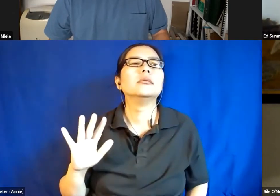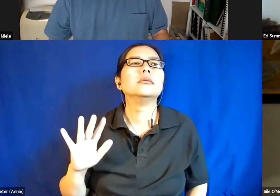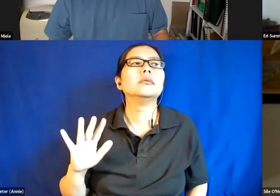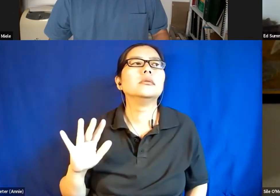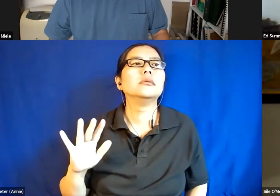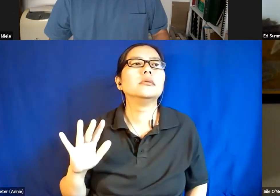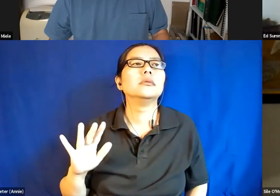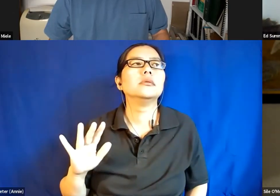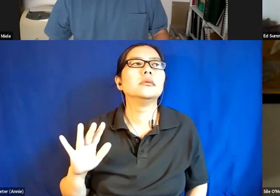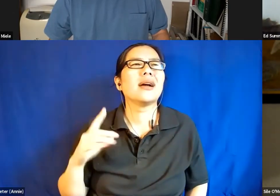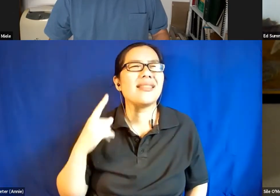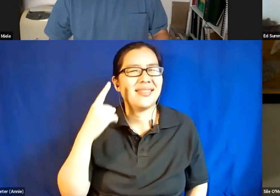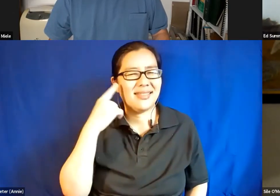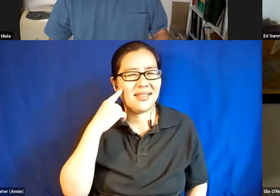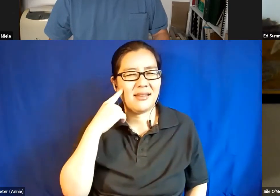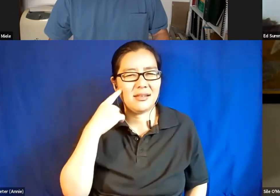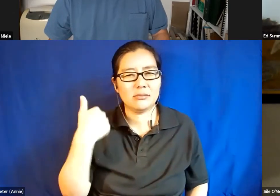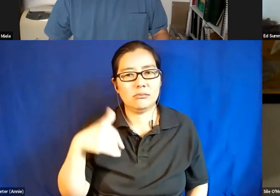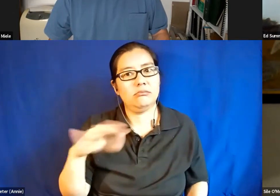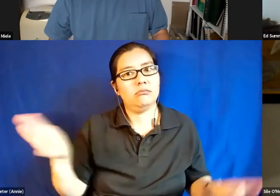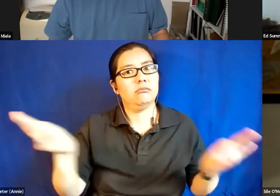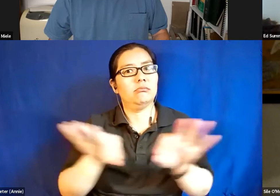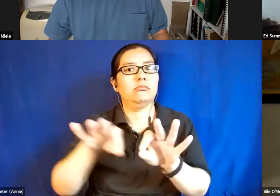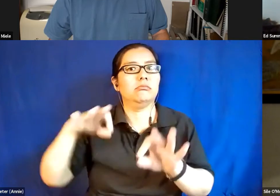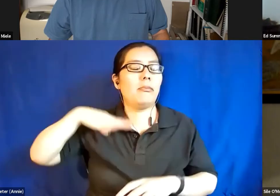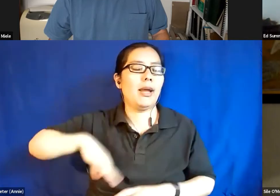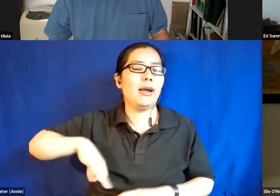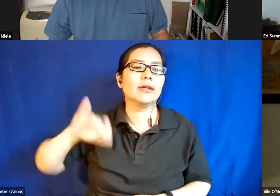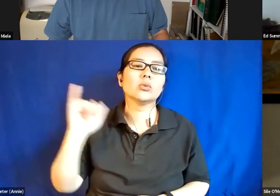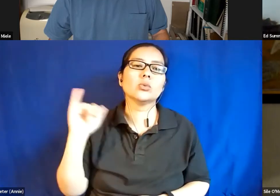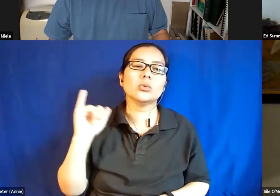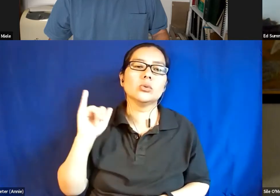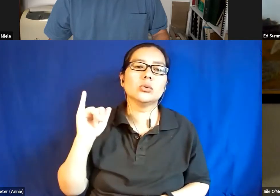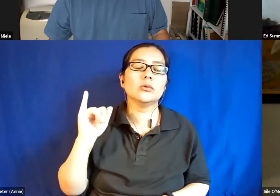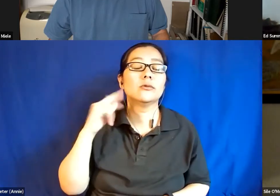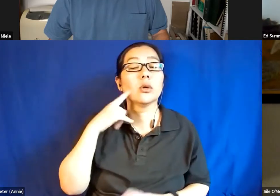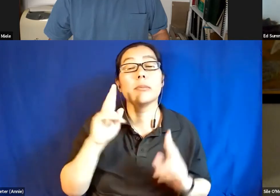I think there's a huge benefit and lots of benefits for people with disabilities if they